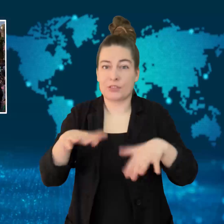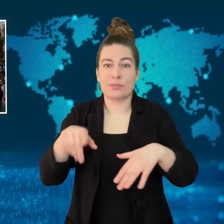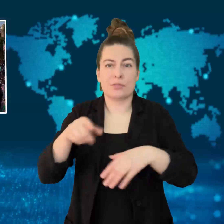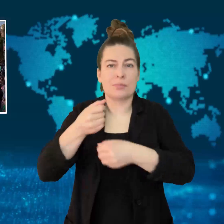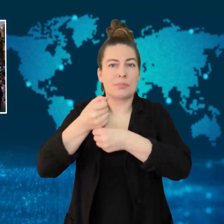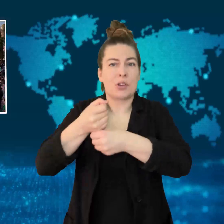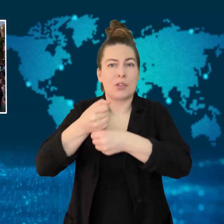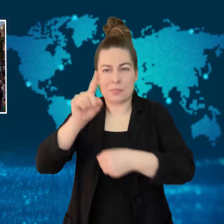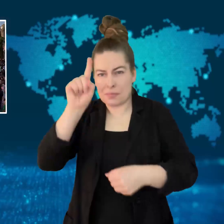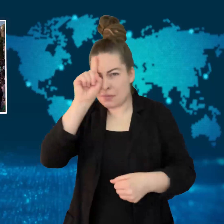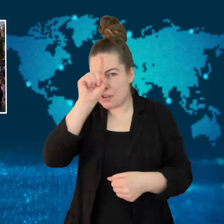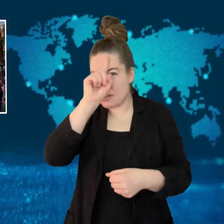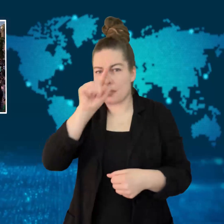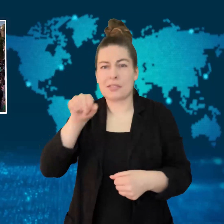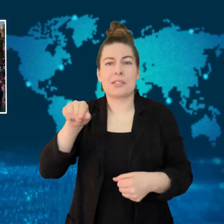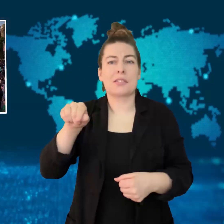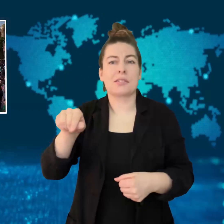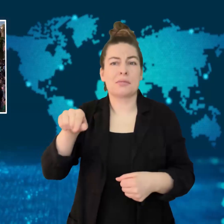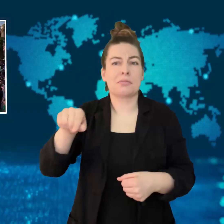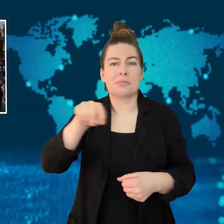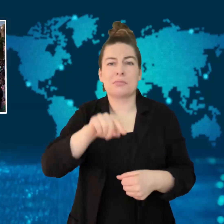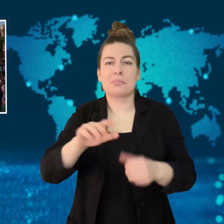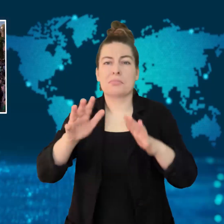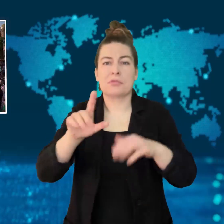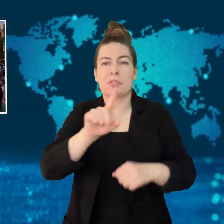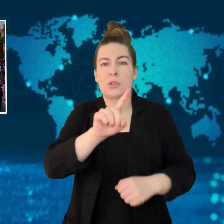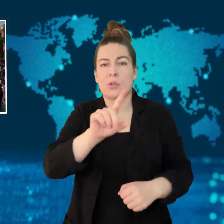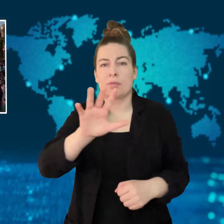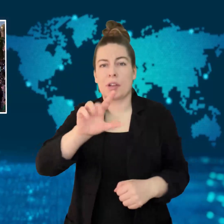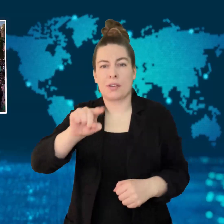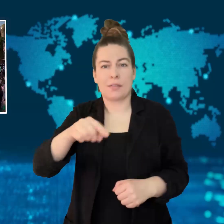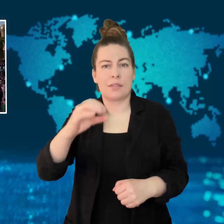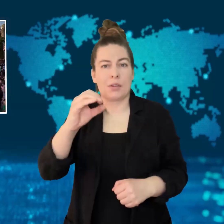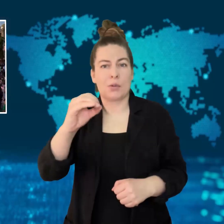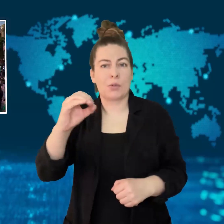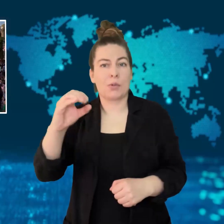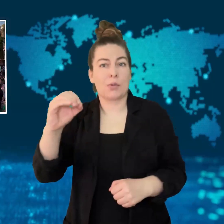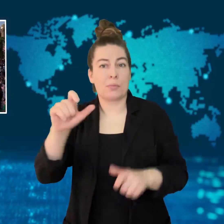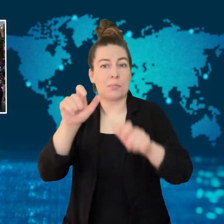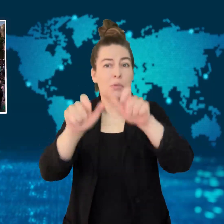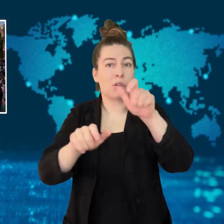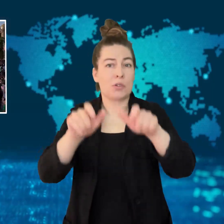held across the country - including Madrid